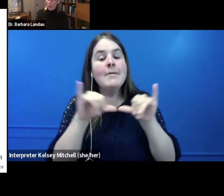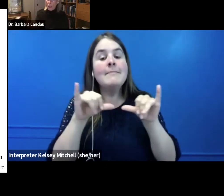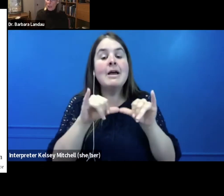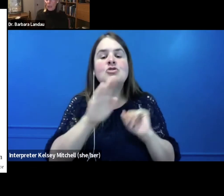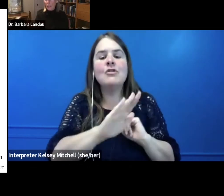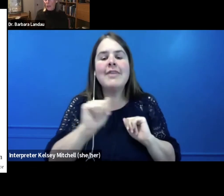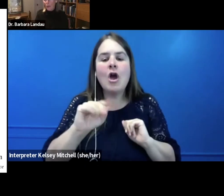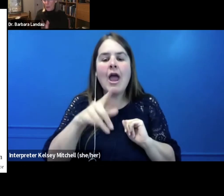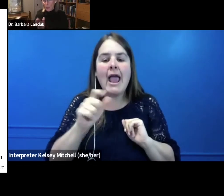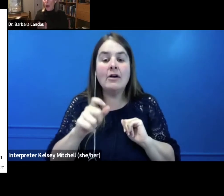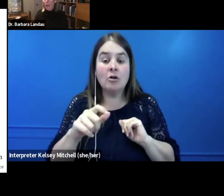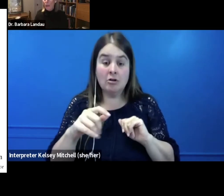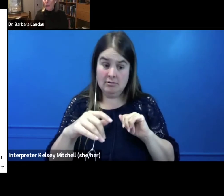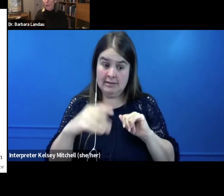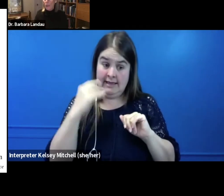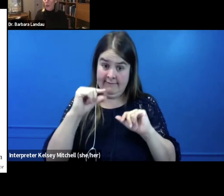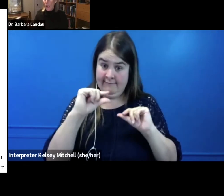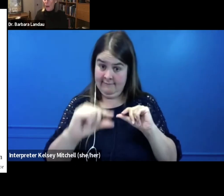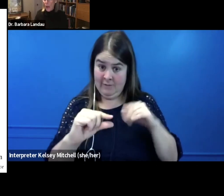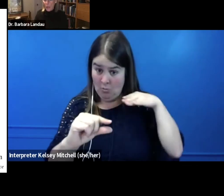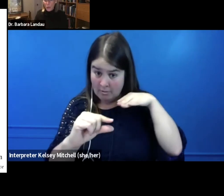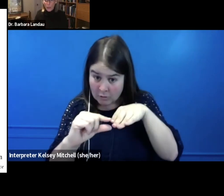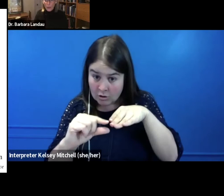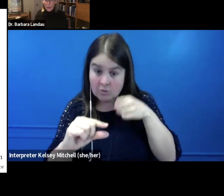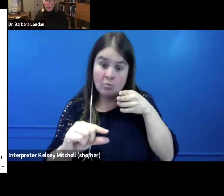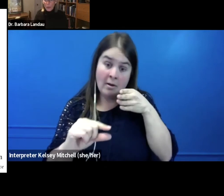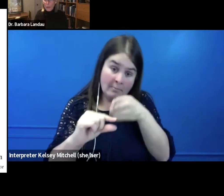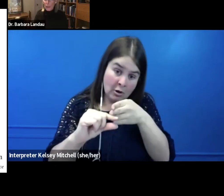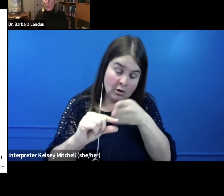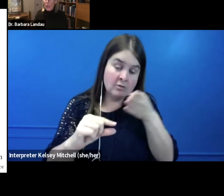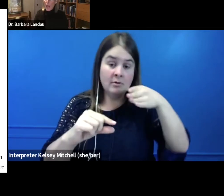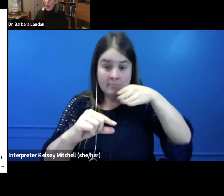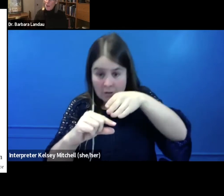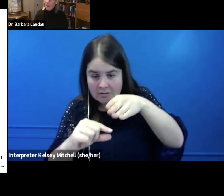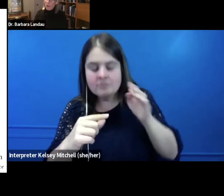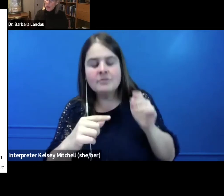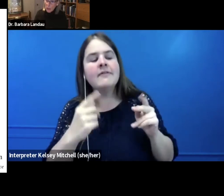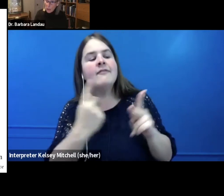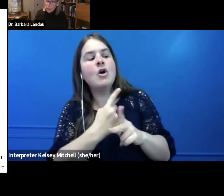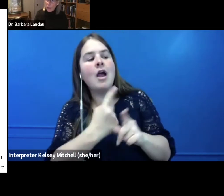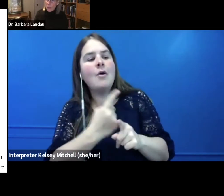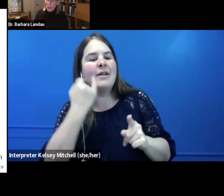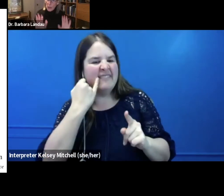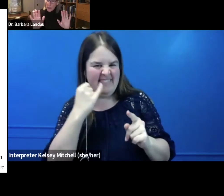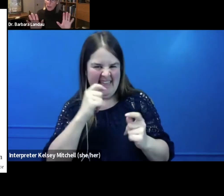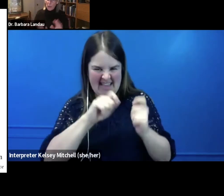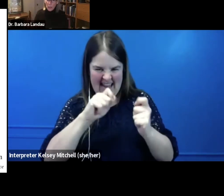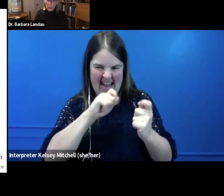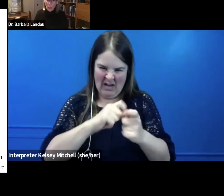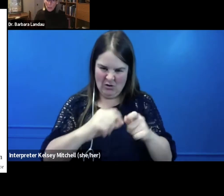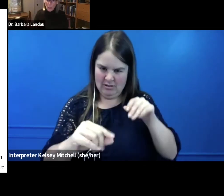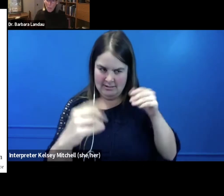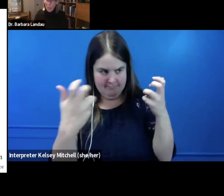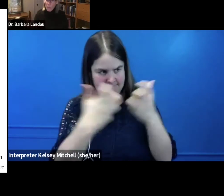it hits the slot to determine how accurate the child is and what we find